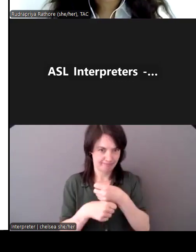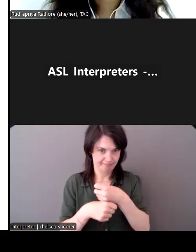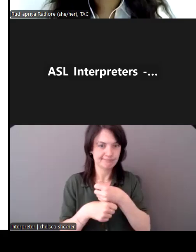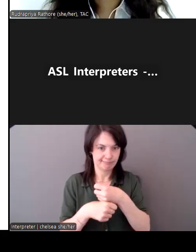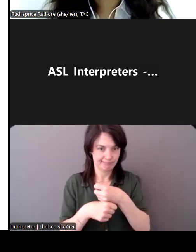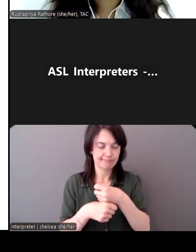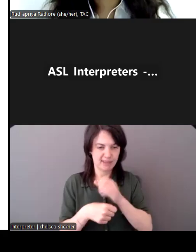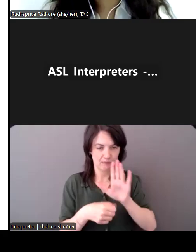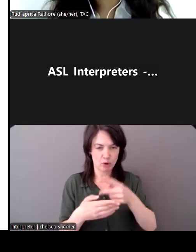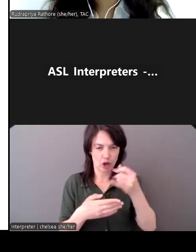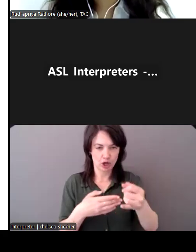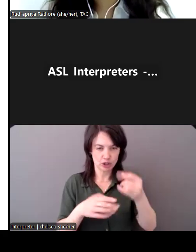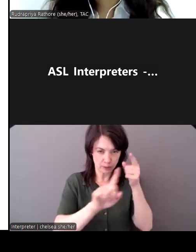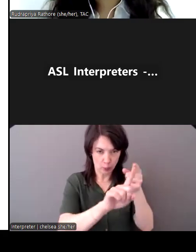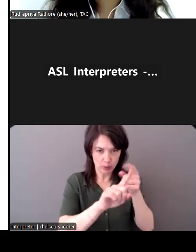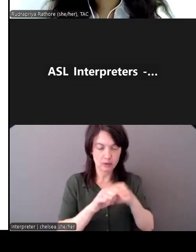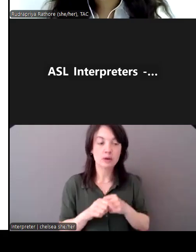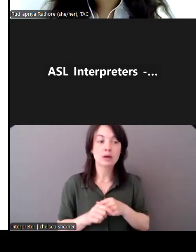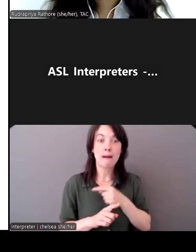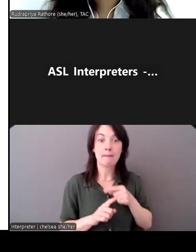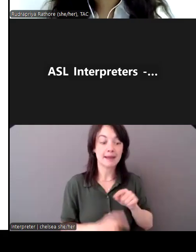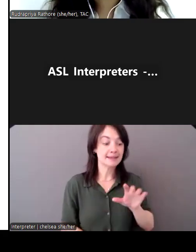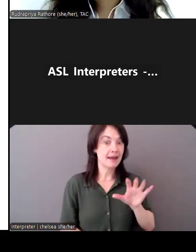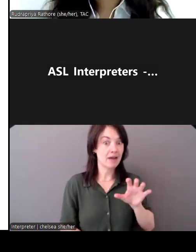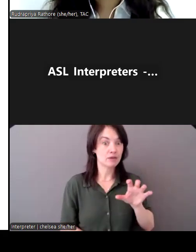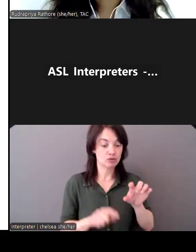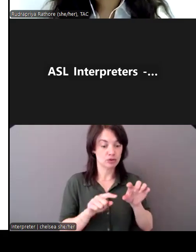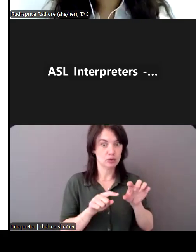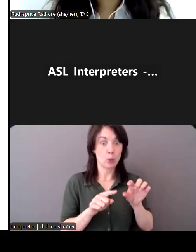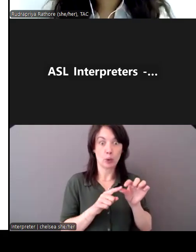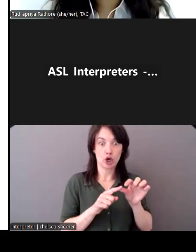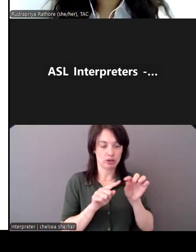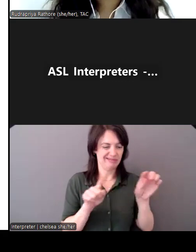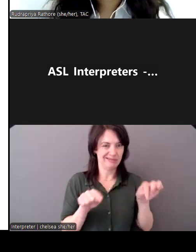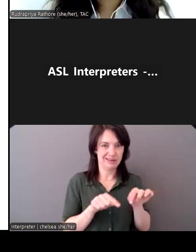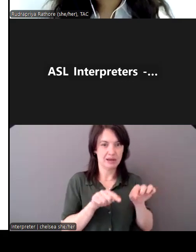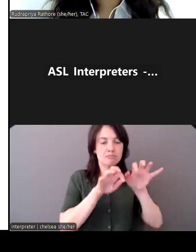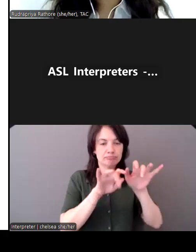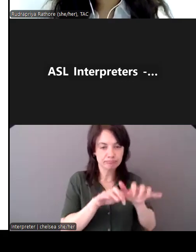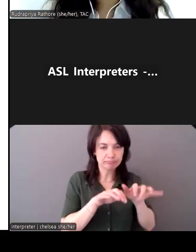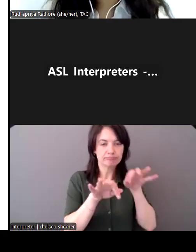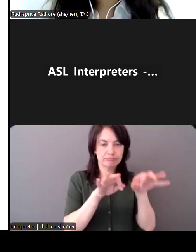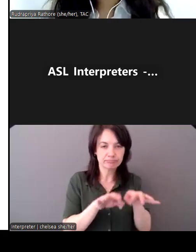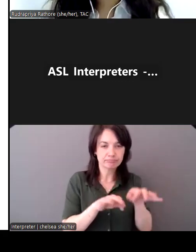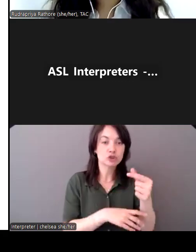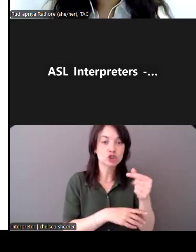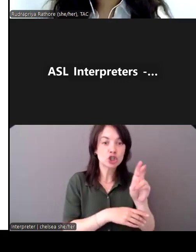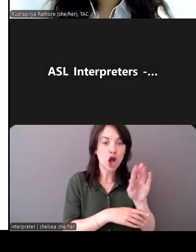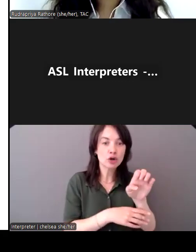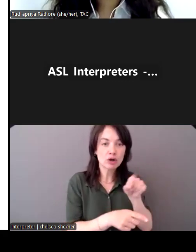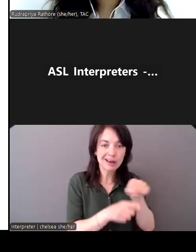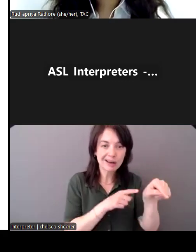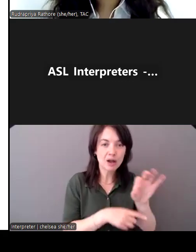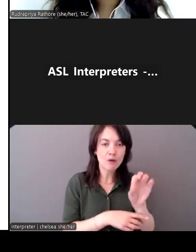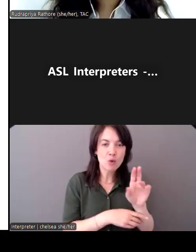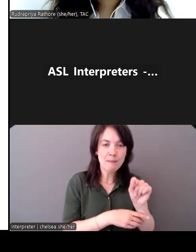have a 500word field to describe the genre the format the stage and the scope of your project